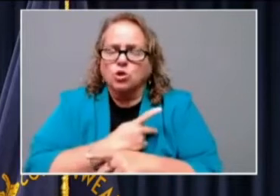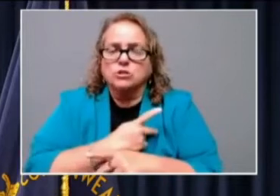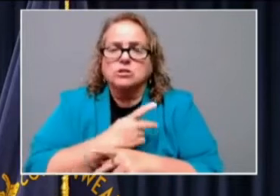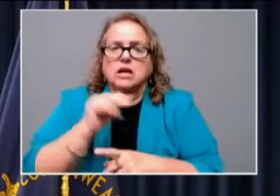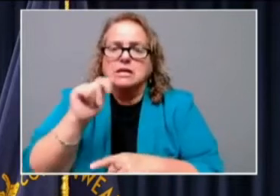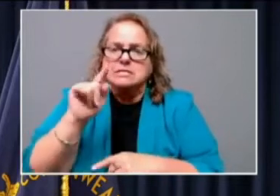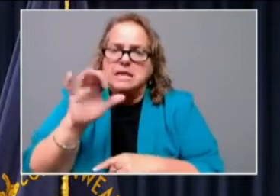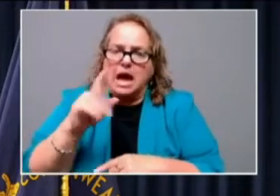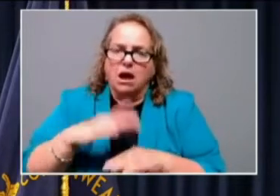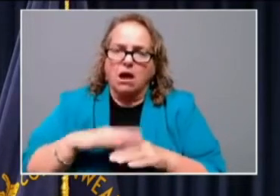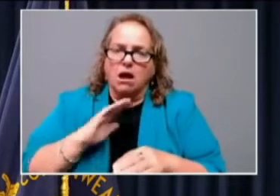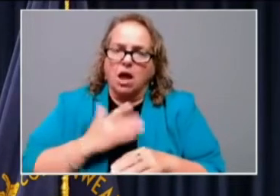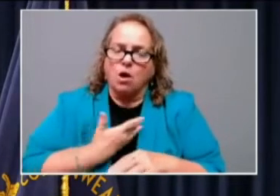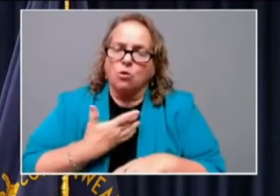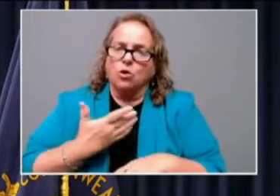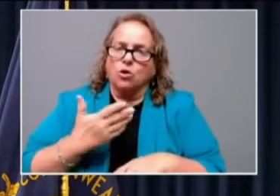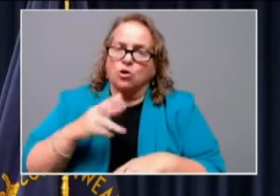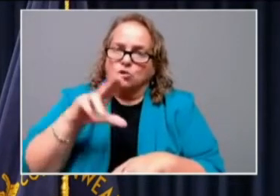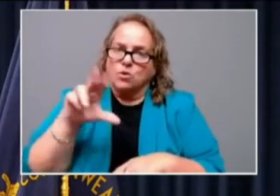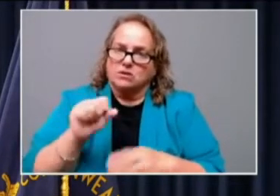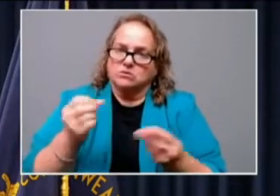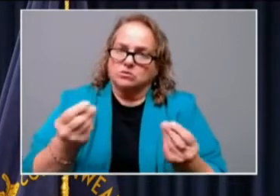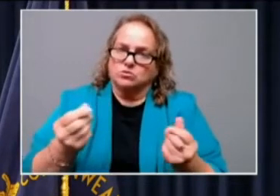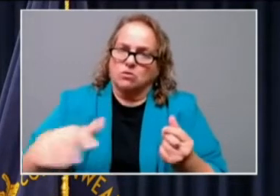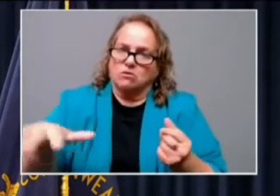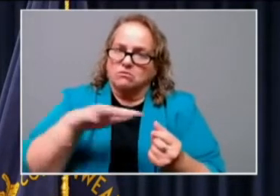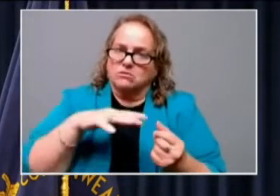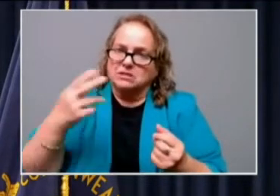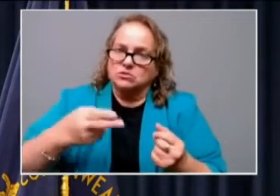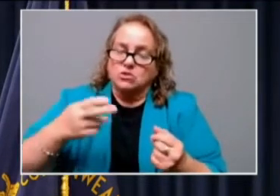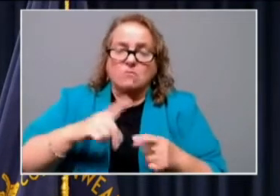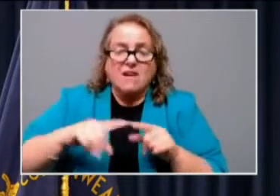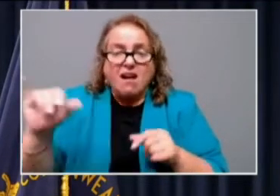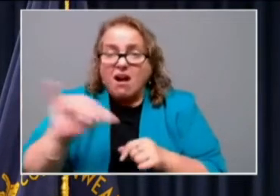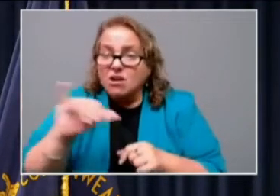It was also a day of heroism of patriotism, where so many people put